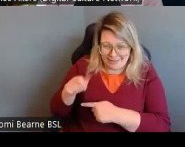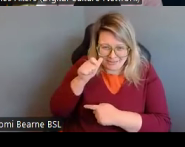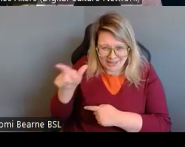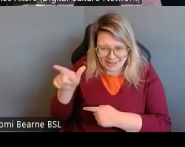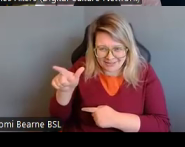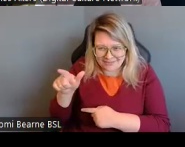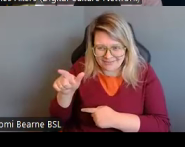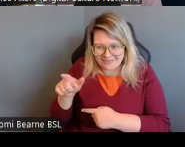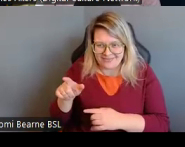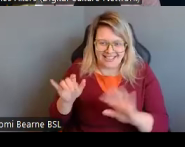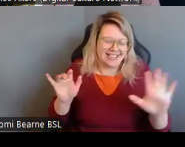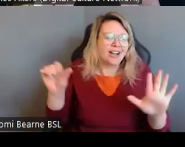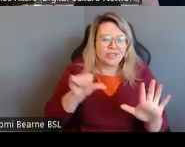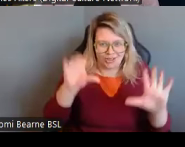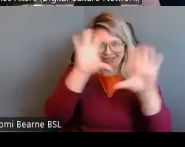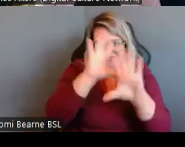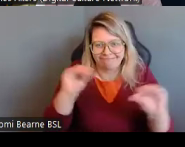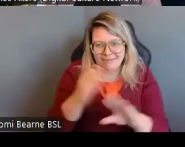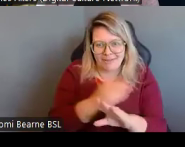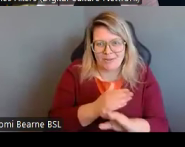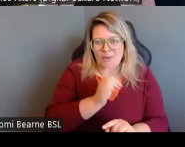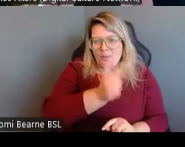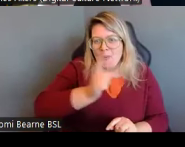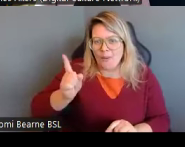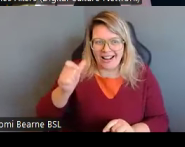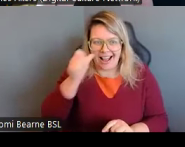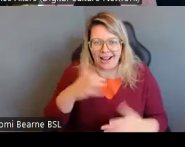Trigger warning. Sorry, everybody. I know you weren't expecting this